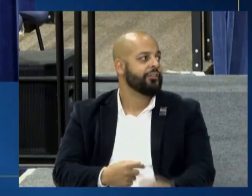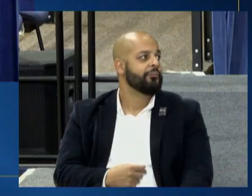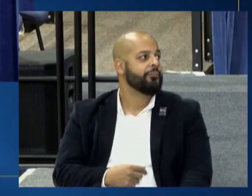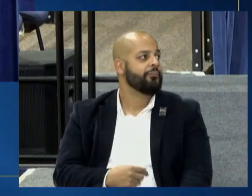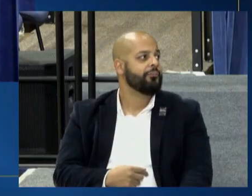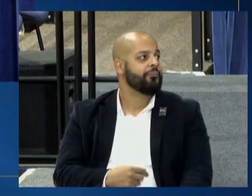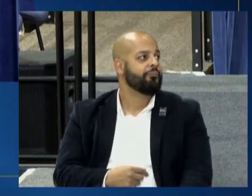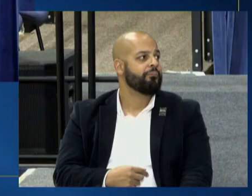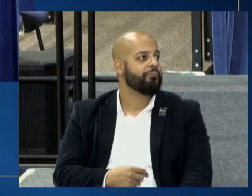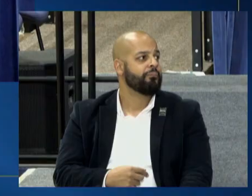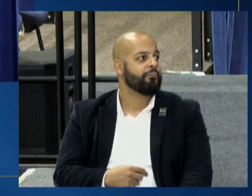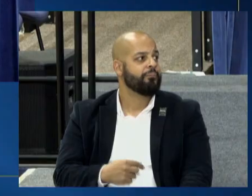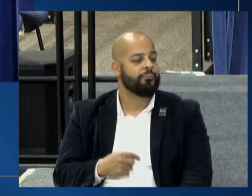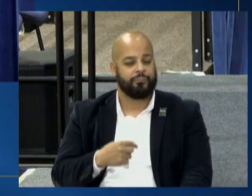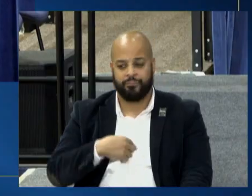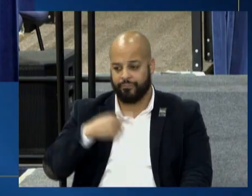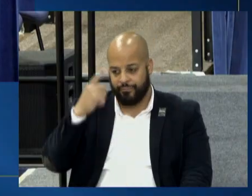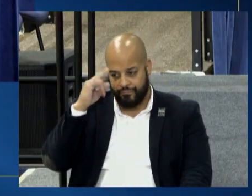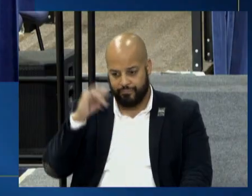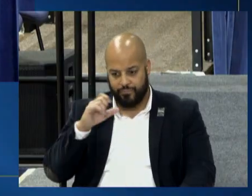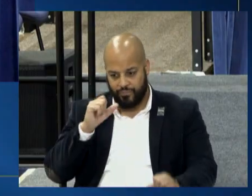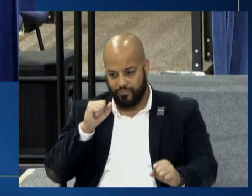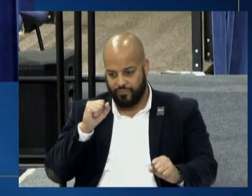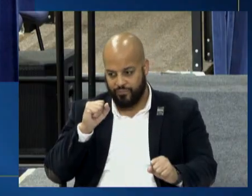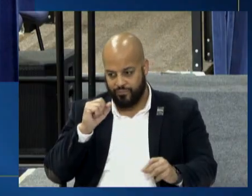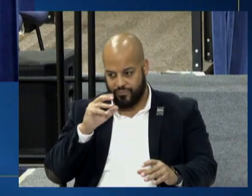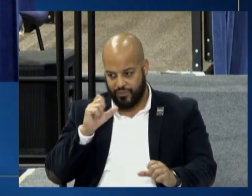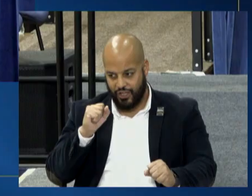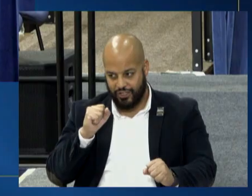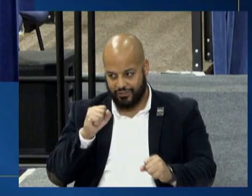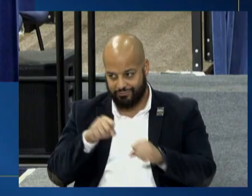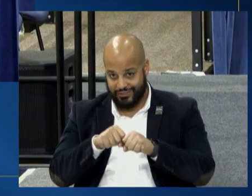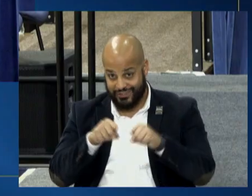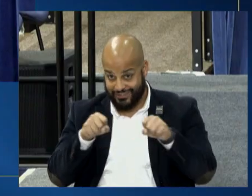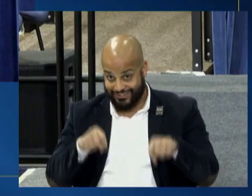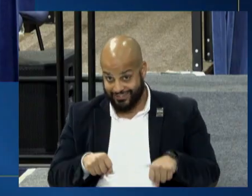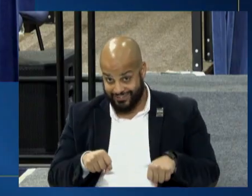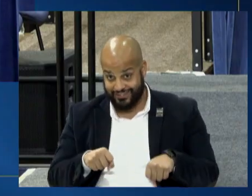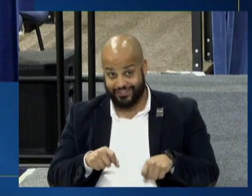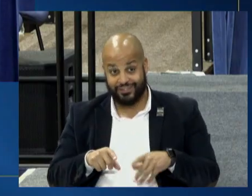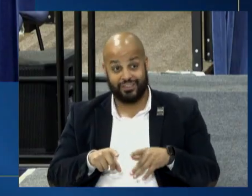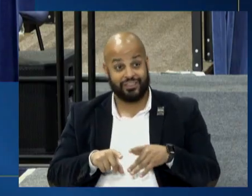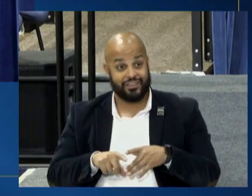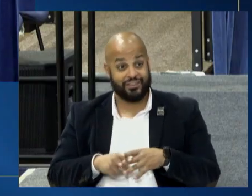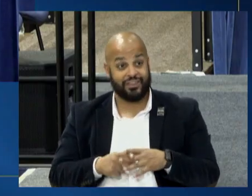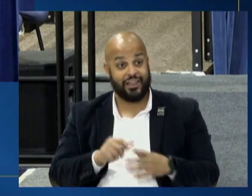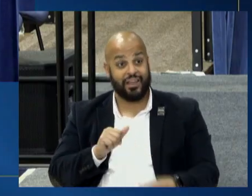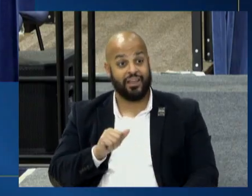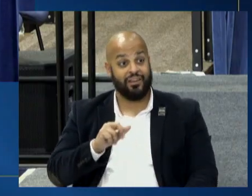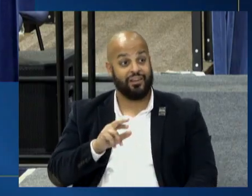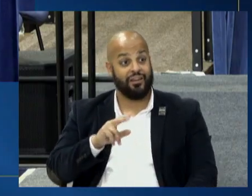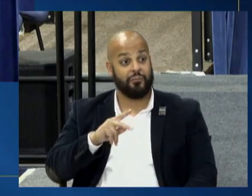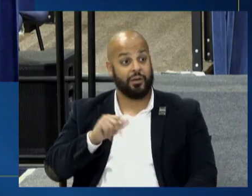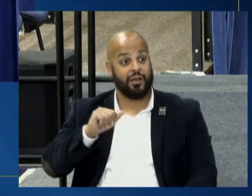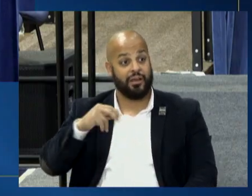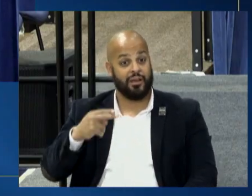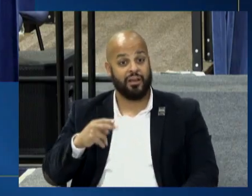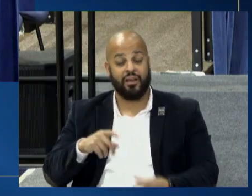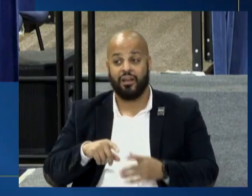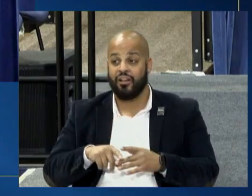auspices of this coordination effort. ARPA-H was launched in the context of needing Moonshots.